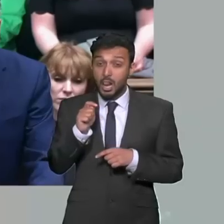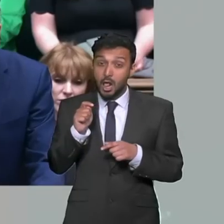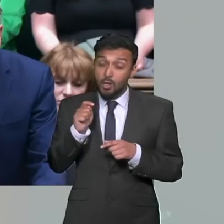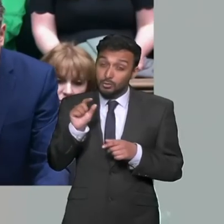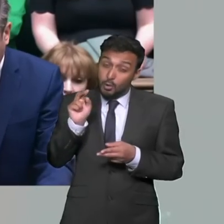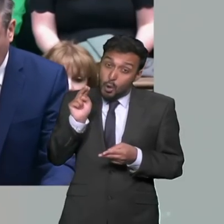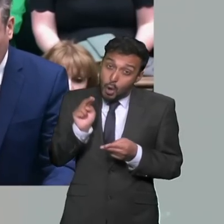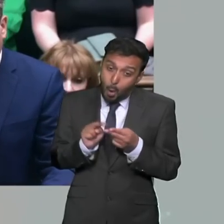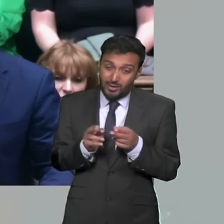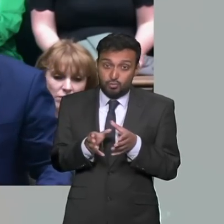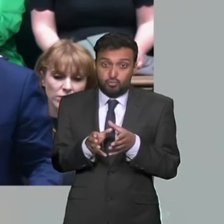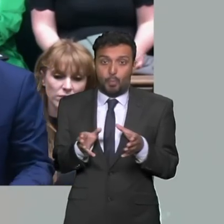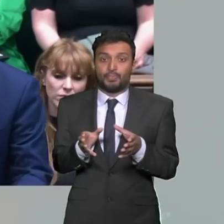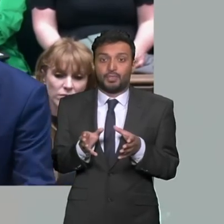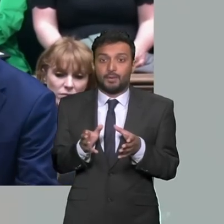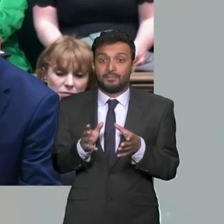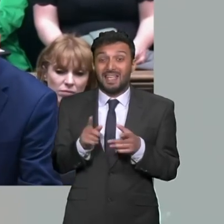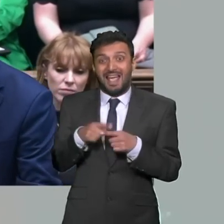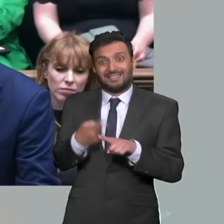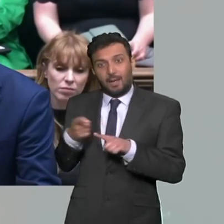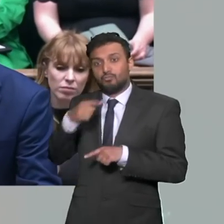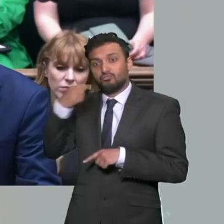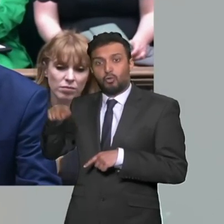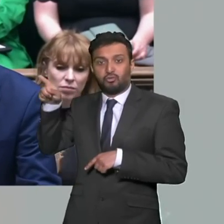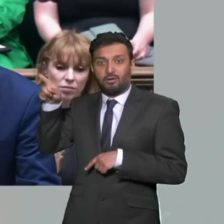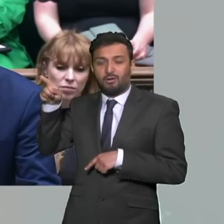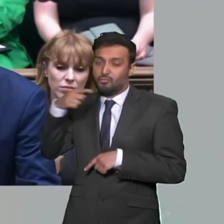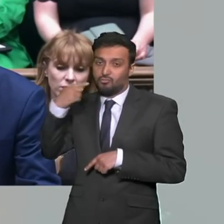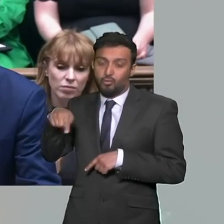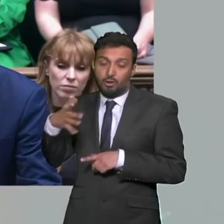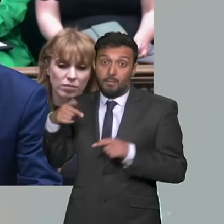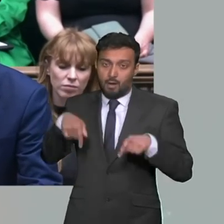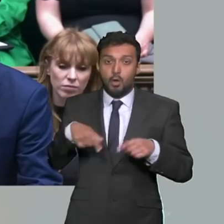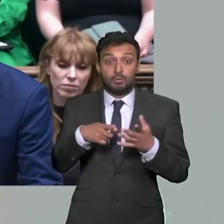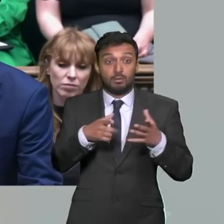Russia, despite our brilliant businesses and all we have to offer.